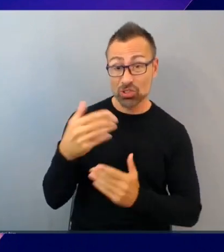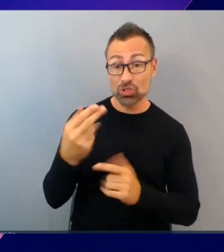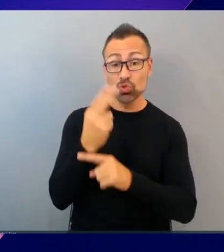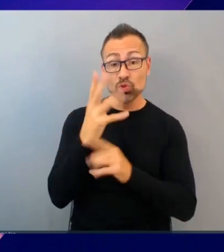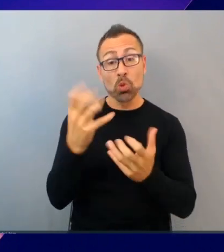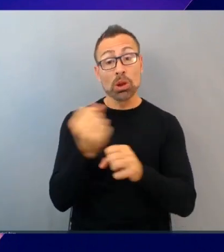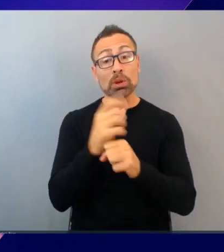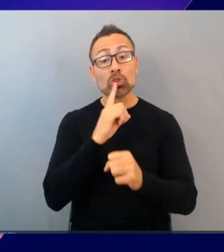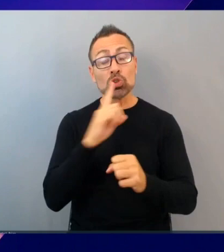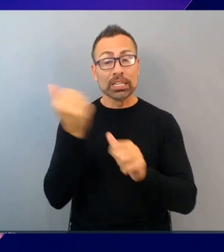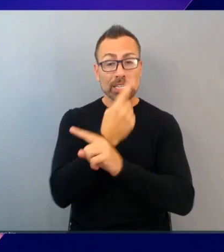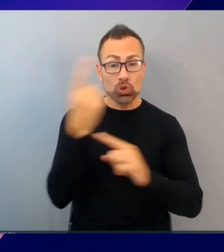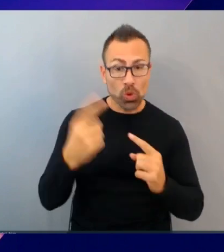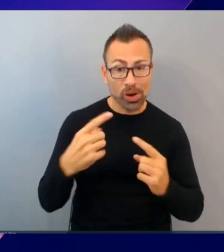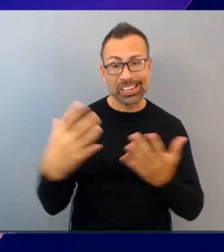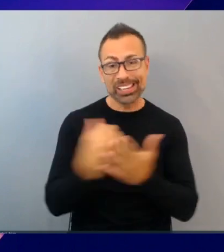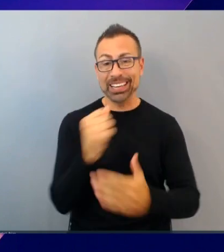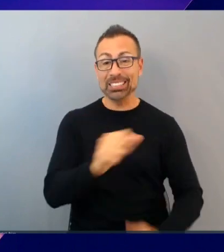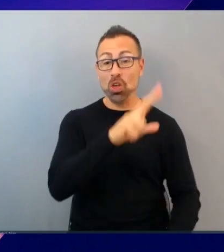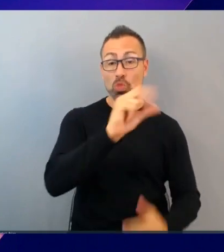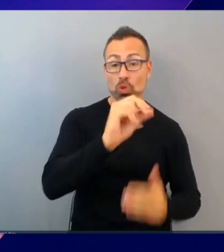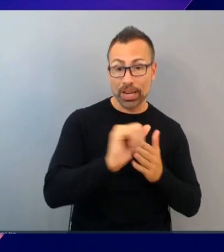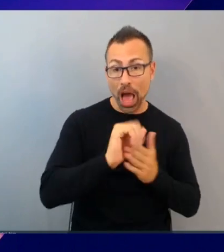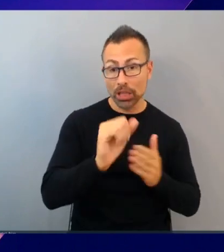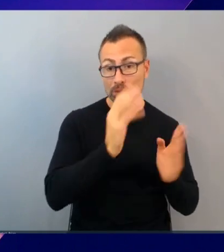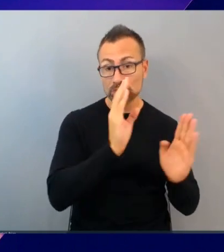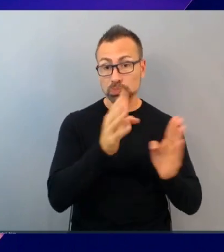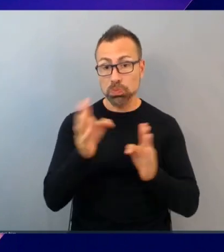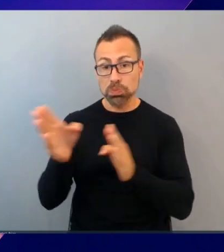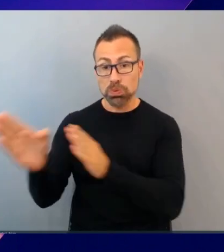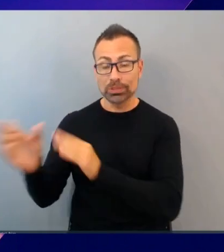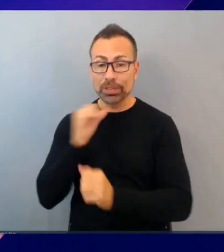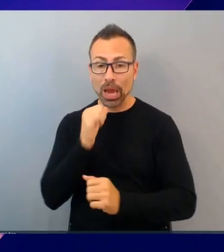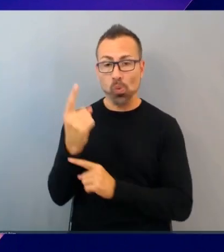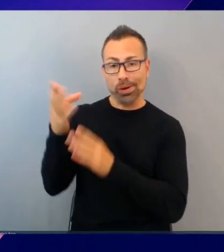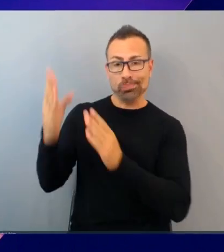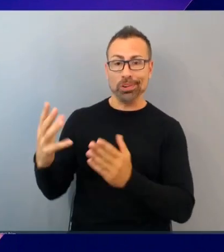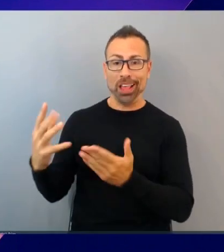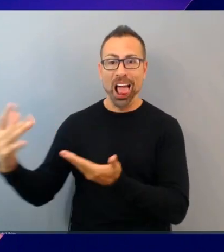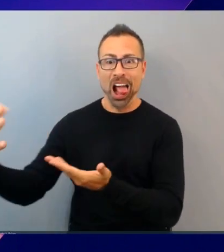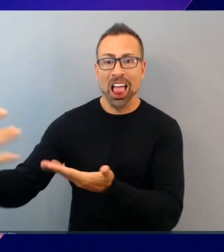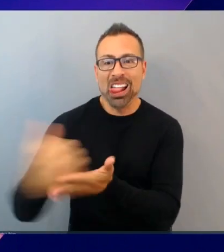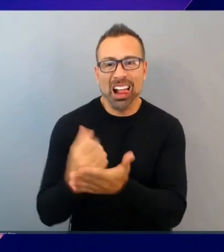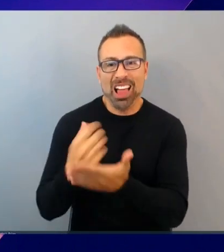So you don't have one user using up all of the budget. That's where multi-user- User hoarder. Quota management comes in.